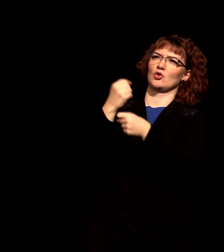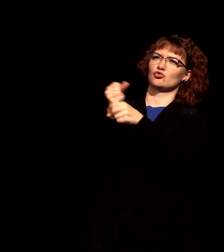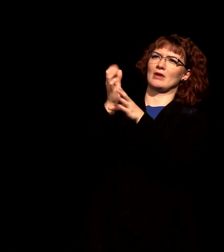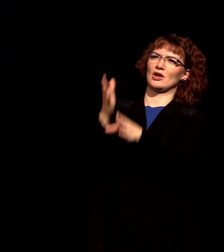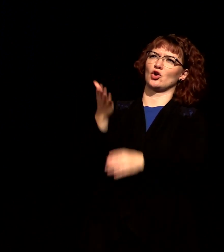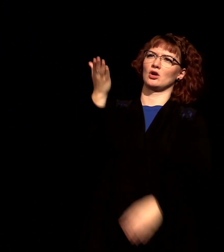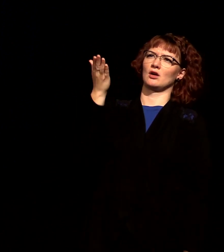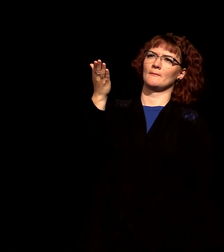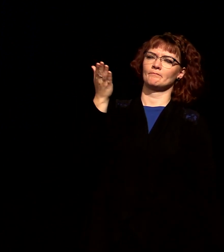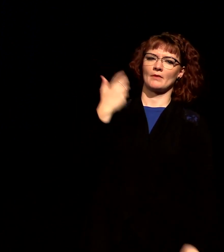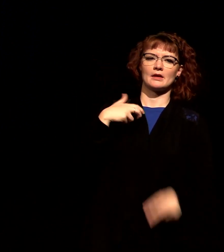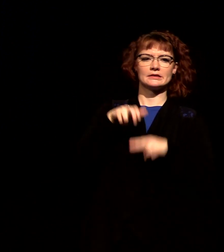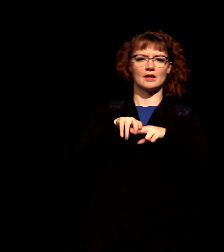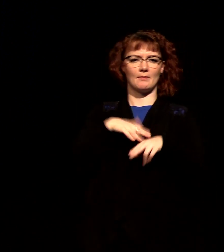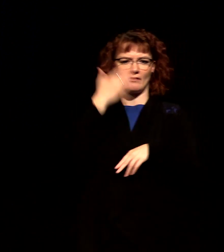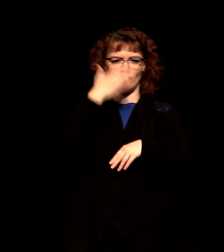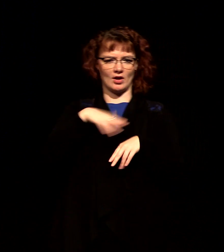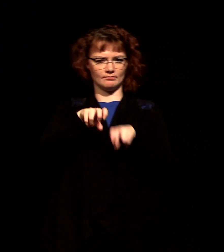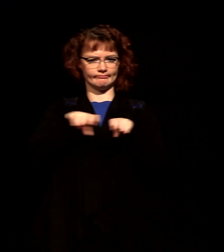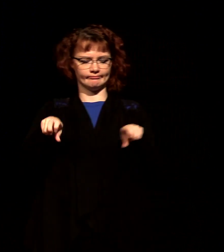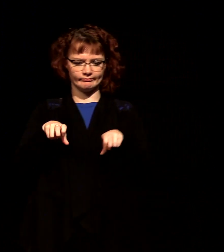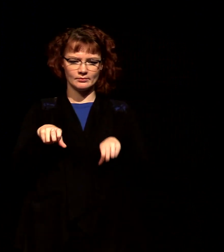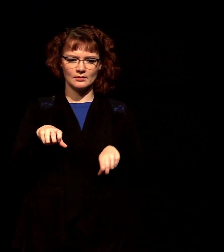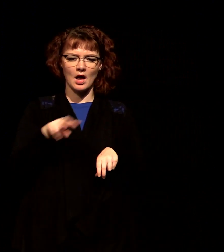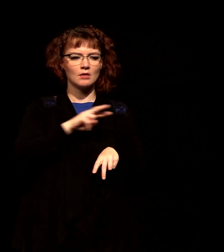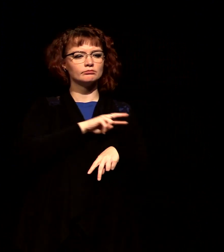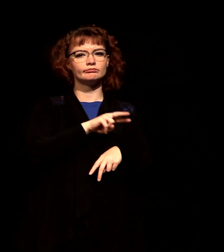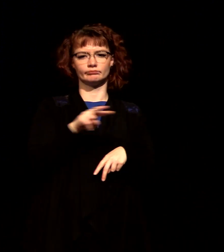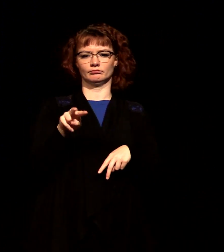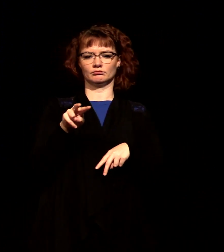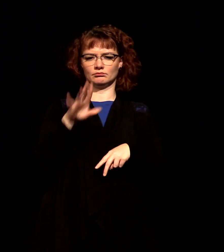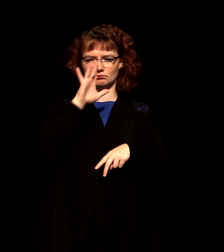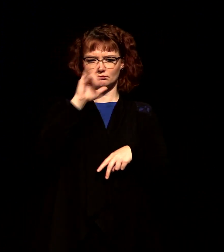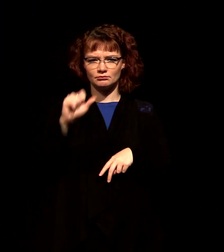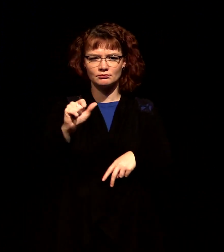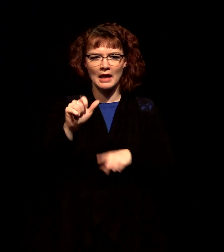leaves, shiny leaves, pointy leaves, waxy leaves, not grand